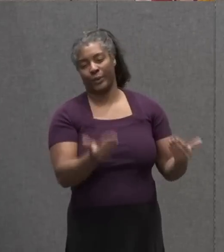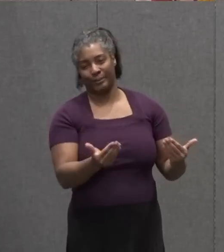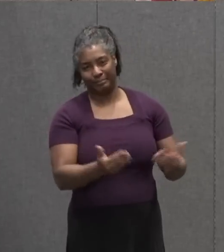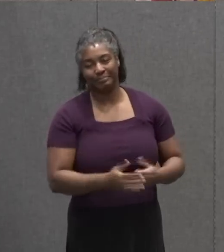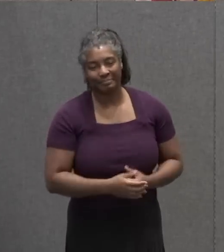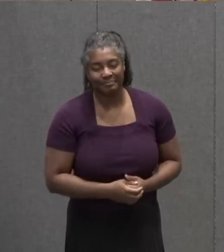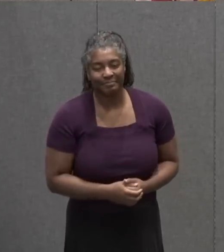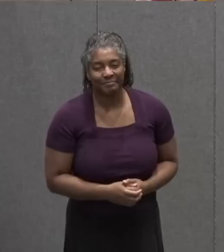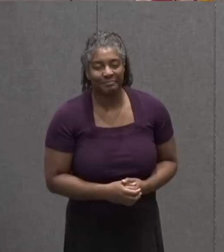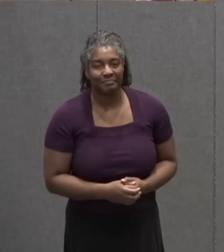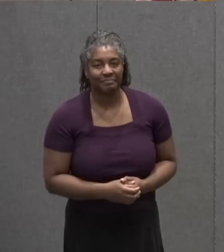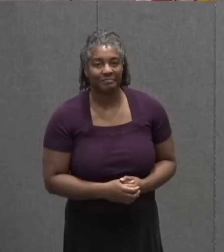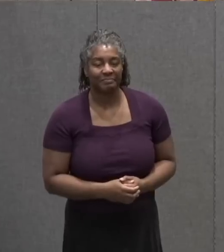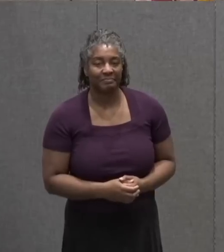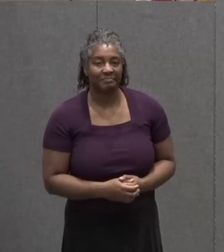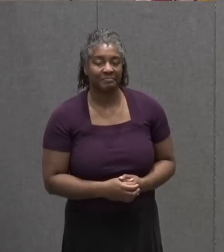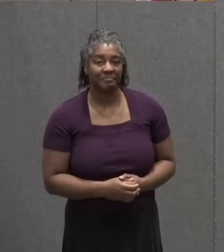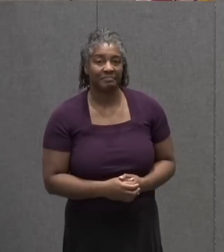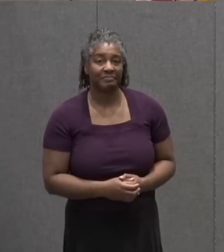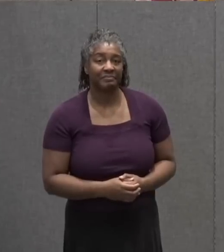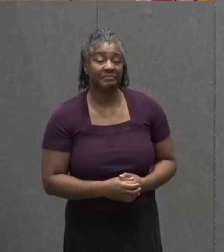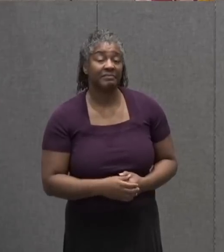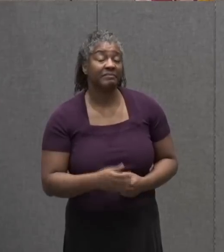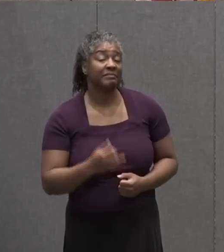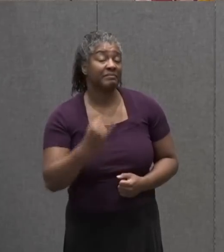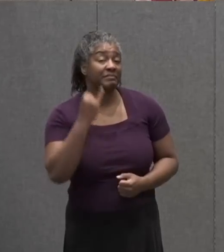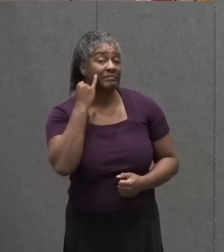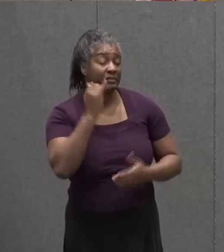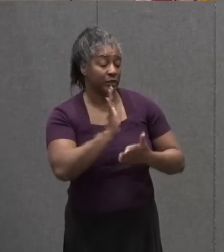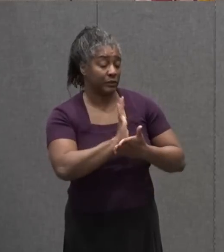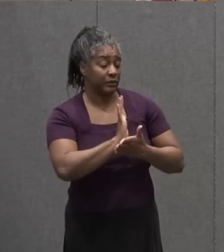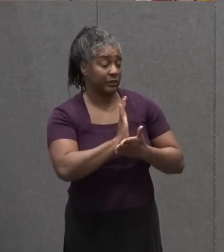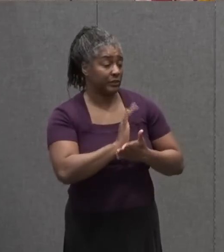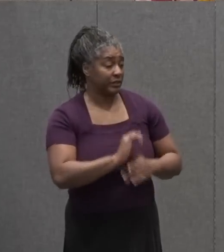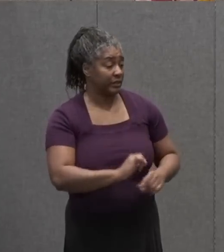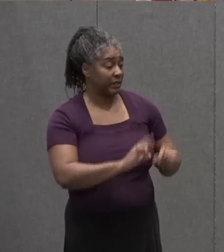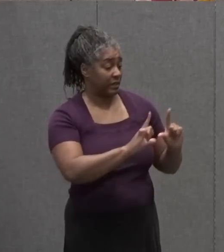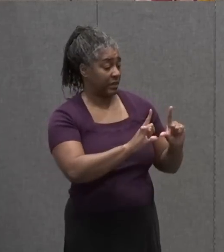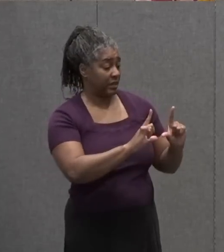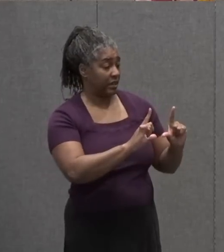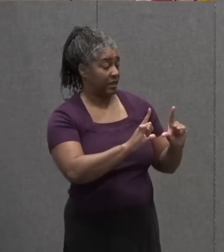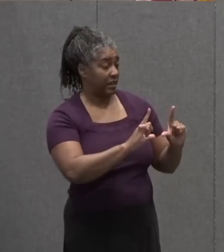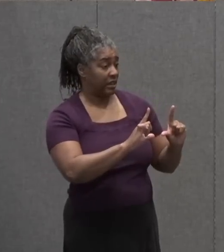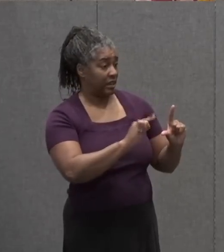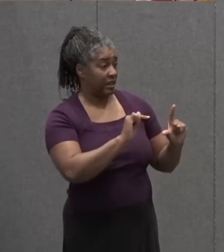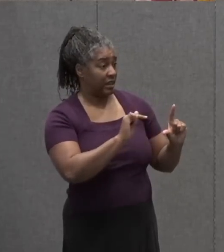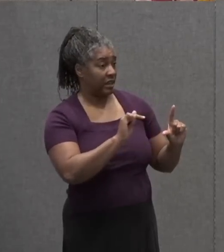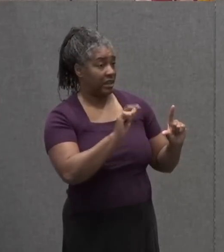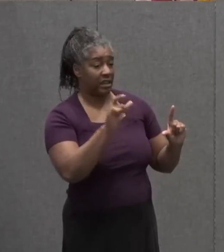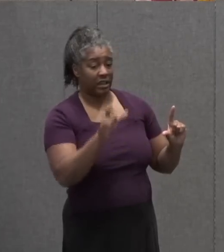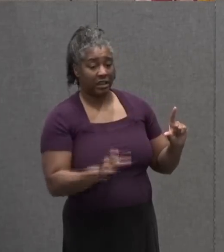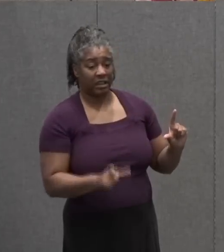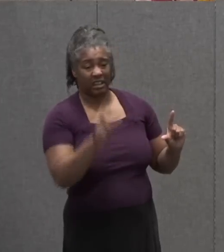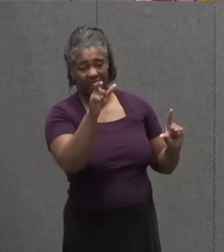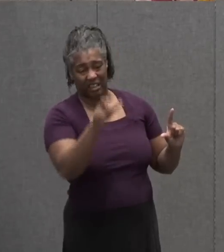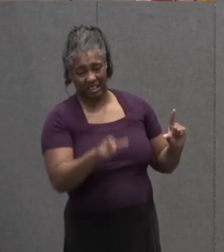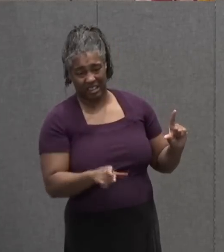You watch a funny video but notice the videos next to it and the pop ups might be for big kids.